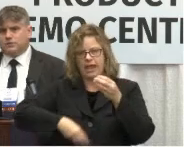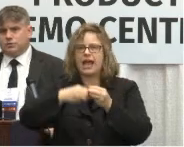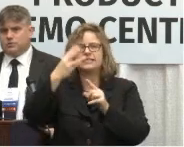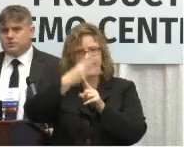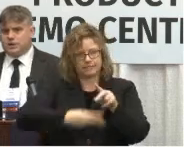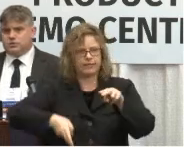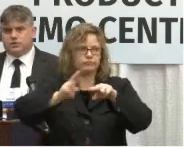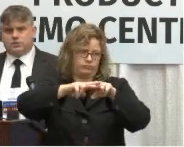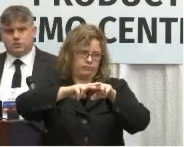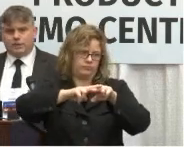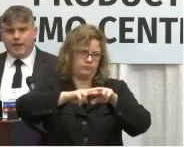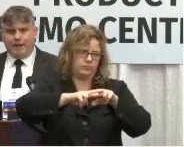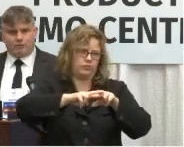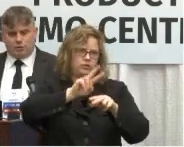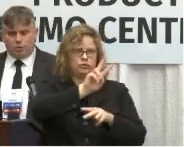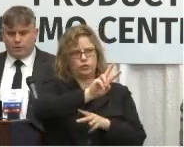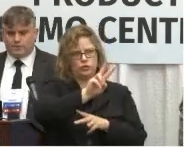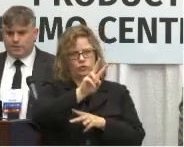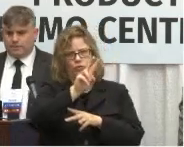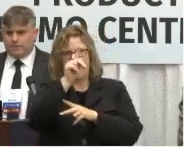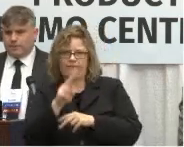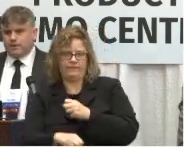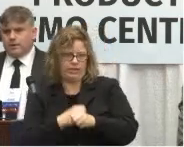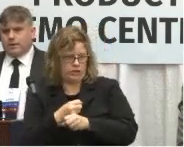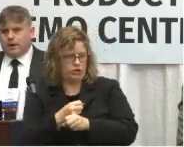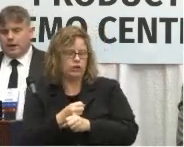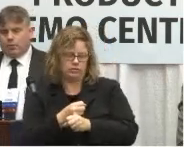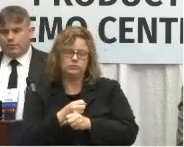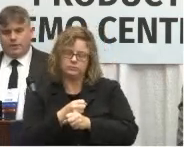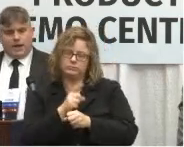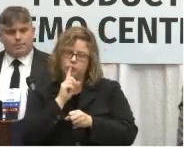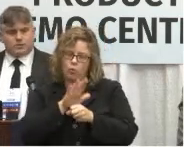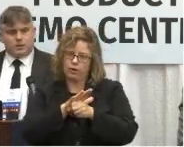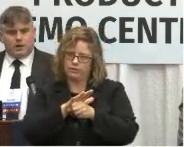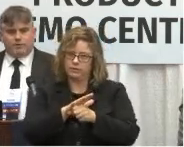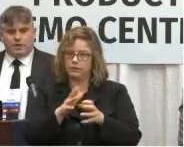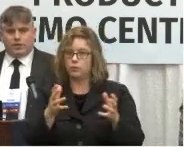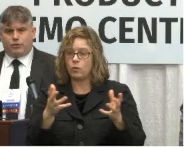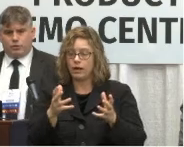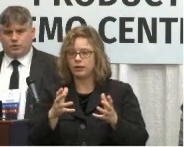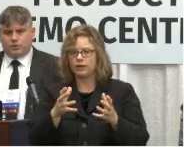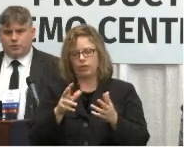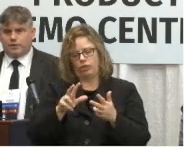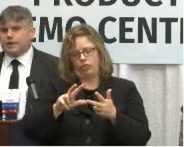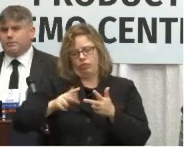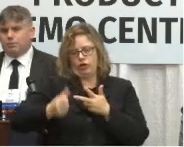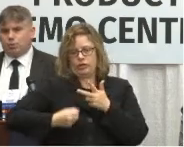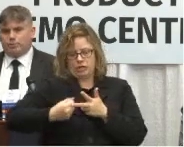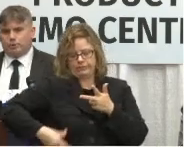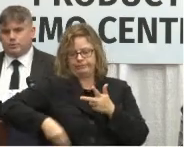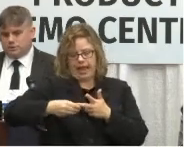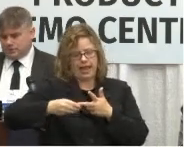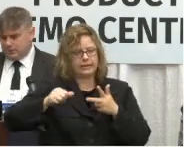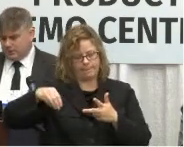so there's essentially a 2 1/2 year warranty with the option of a third year that can be purchased.